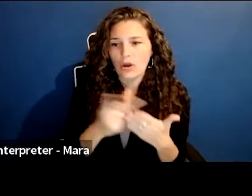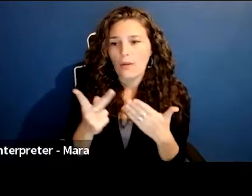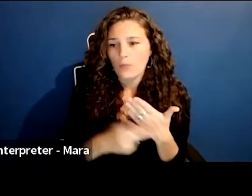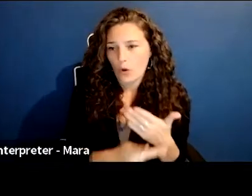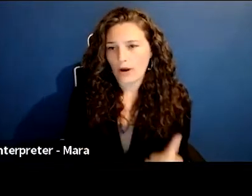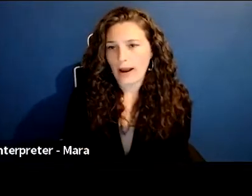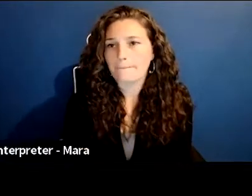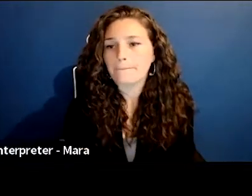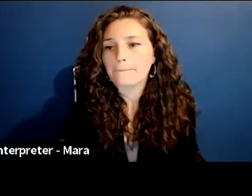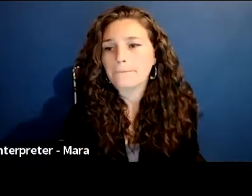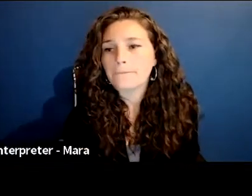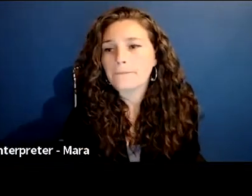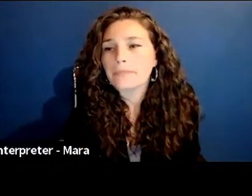If you can turn to the next slide.